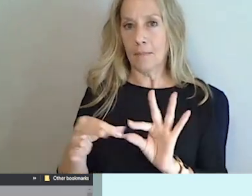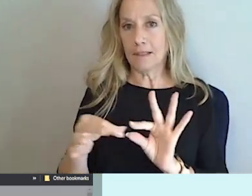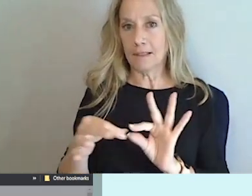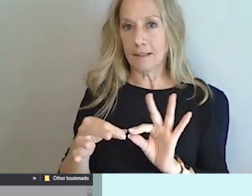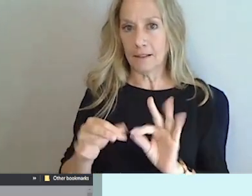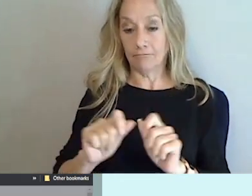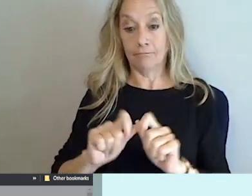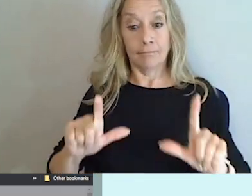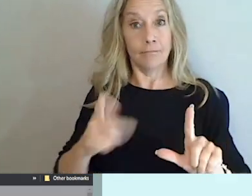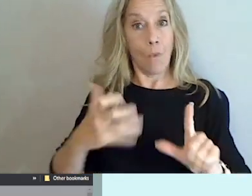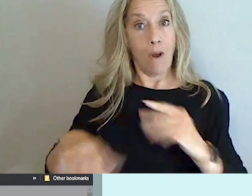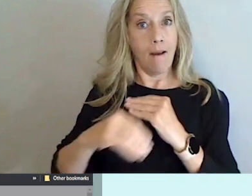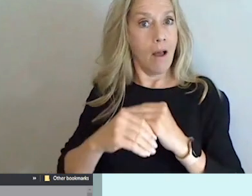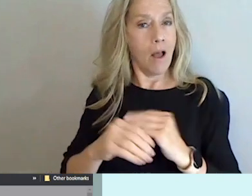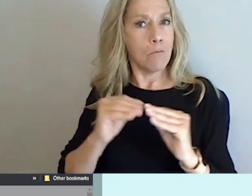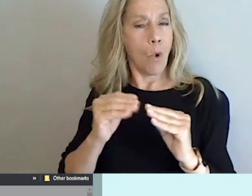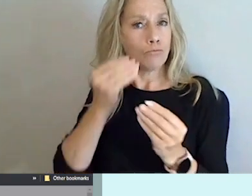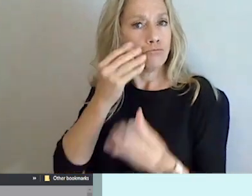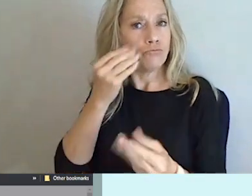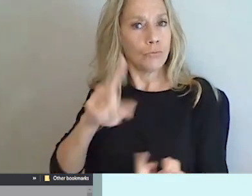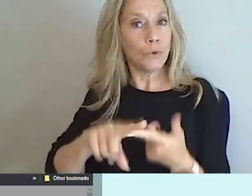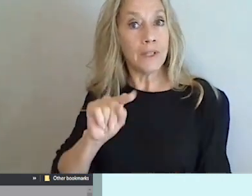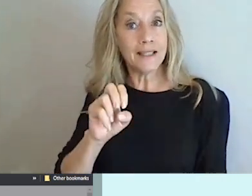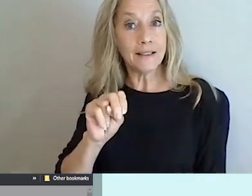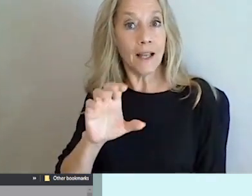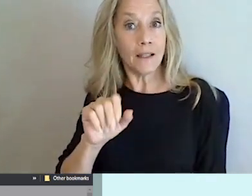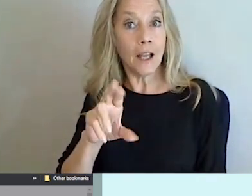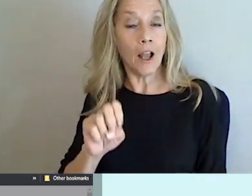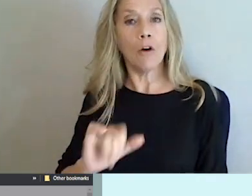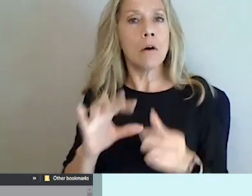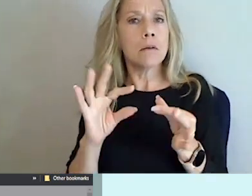to add information that you want TennCare to know. Comments should apply to the information